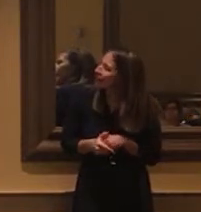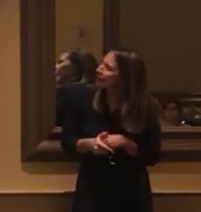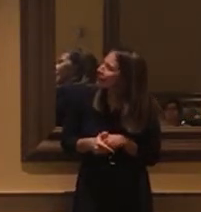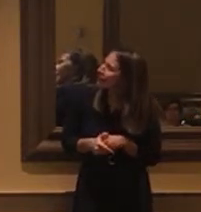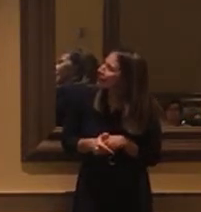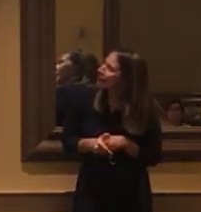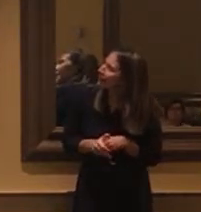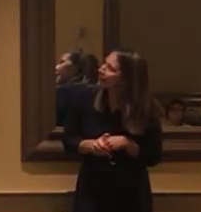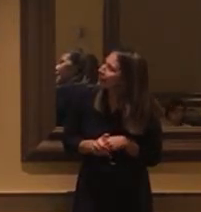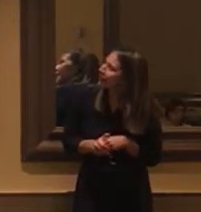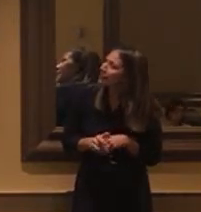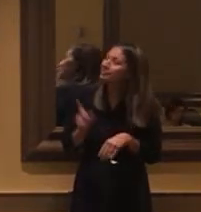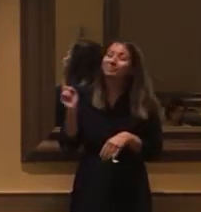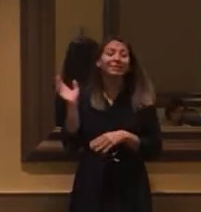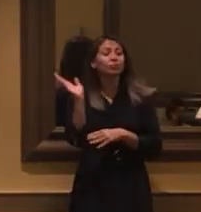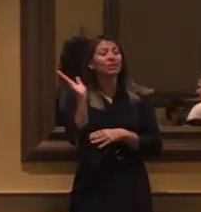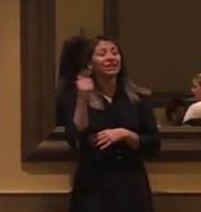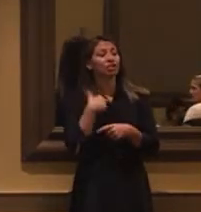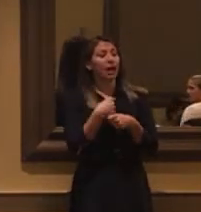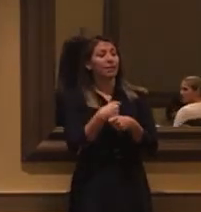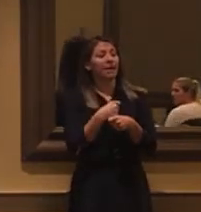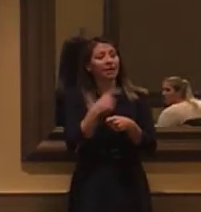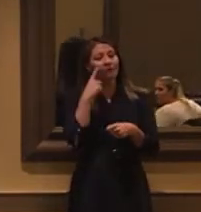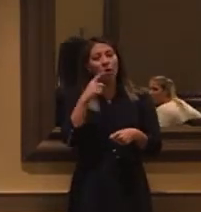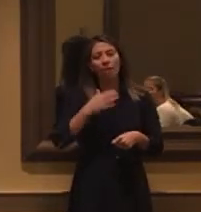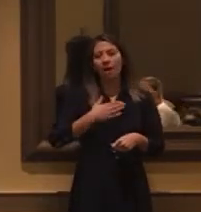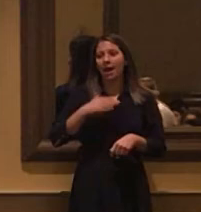So this is the presentation that I made for my IEP